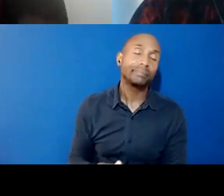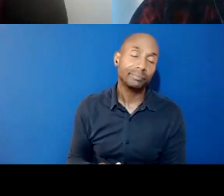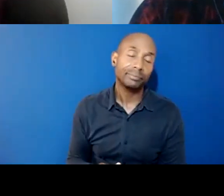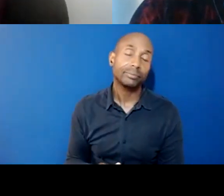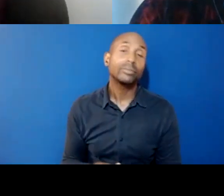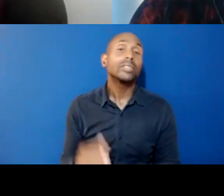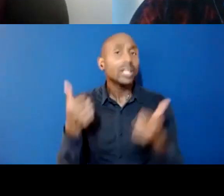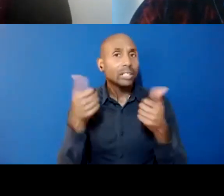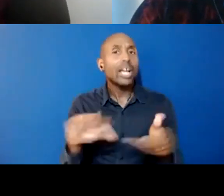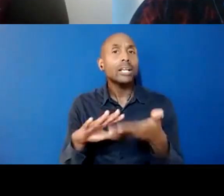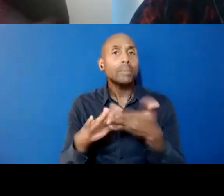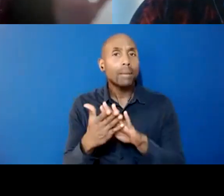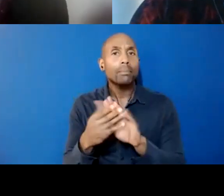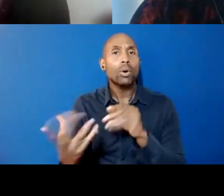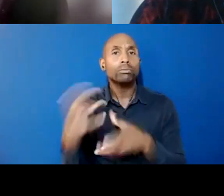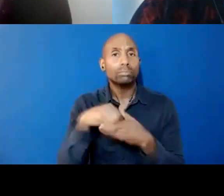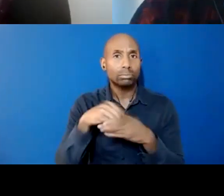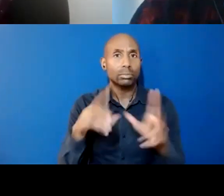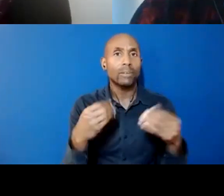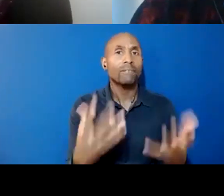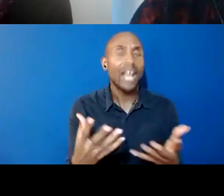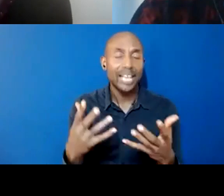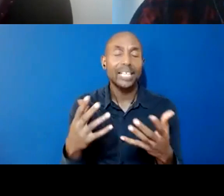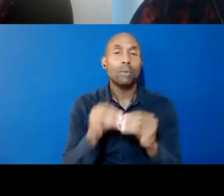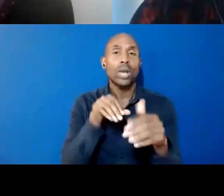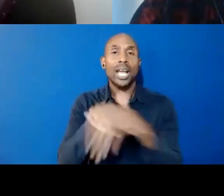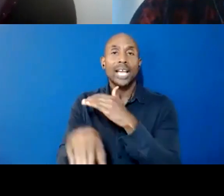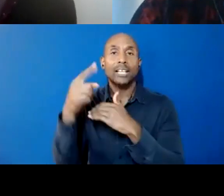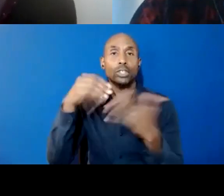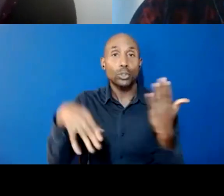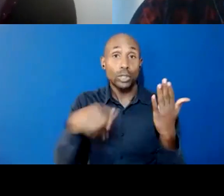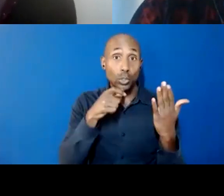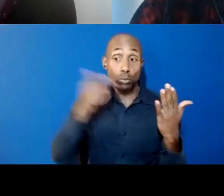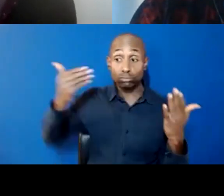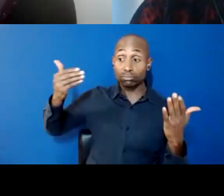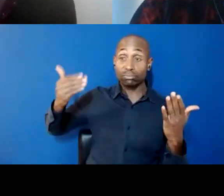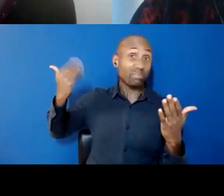opportunities for students who have not had the opportunities in the past.”